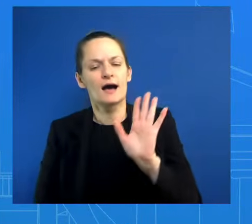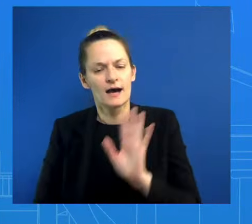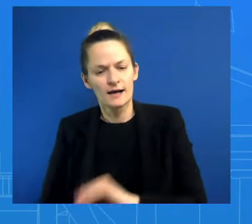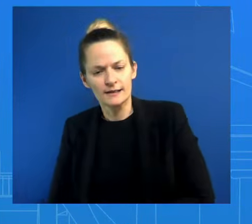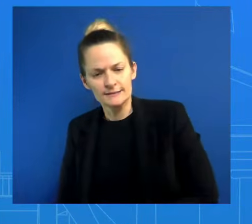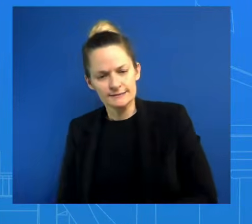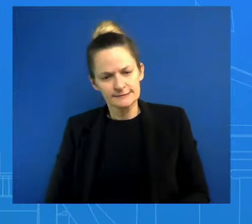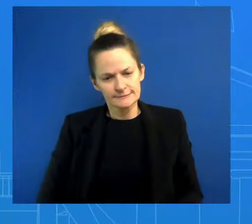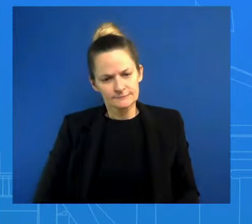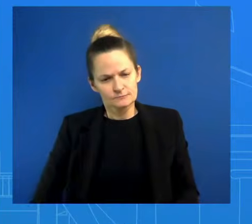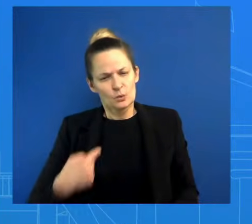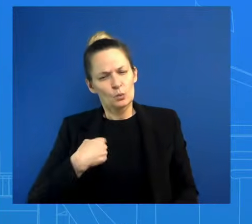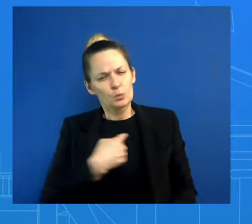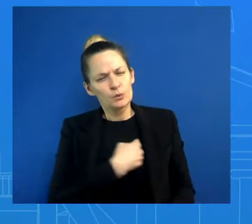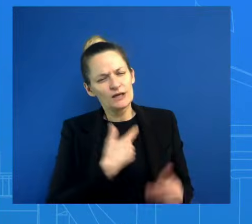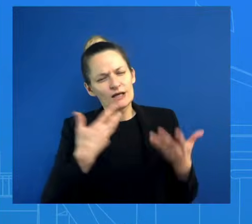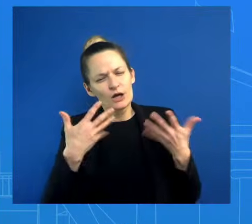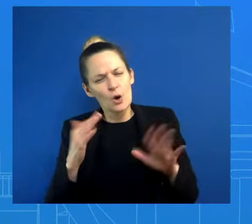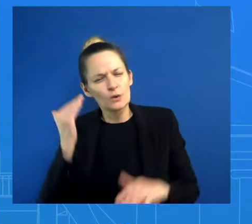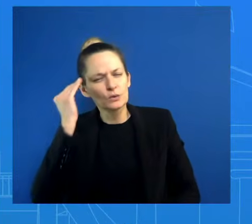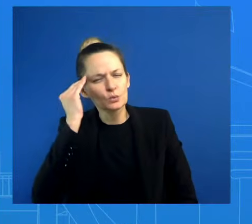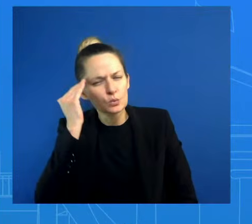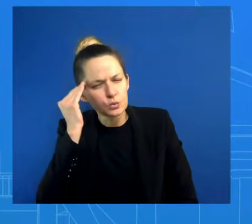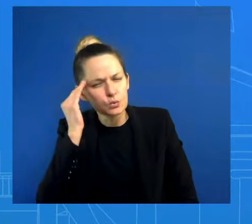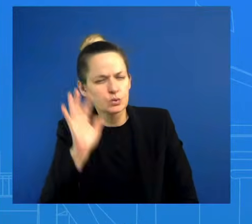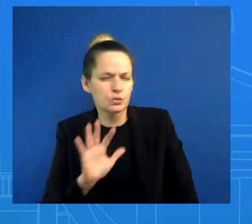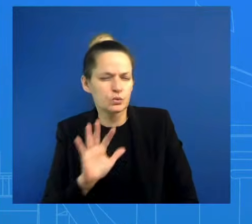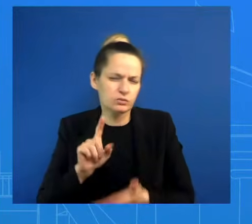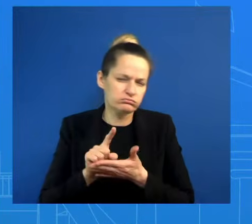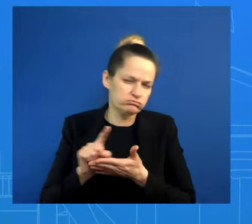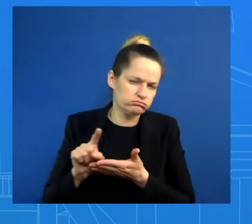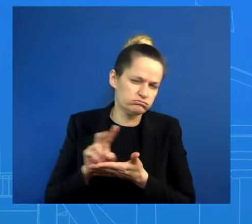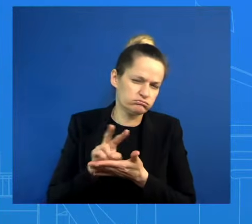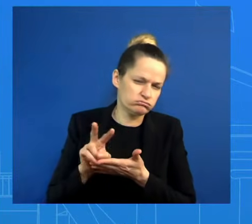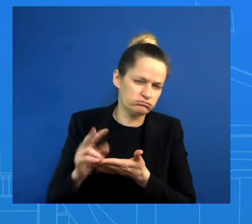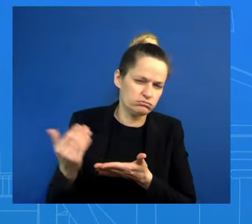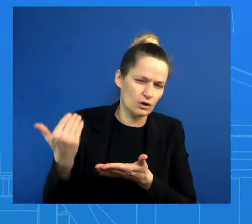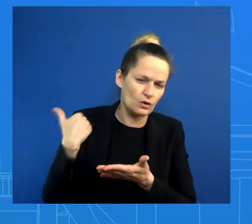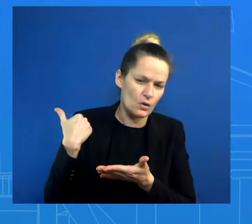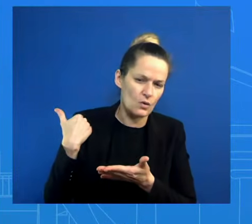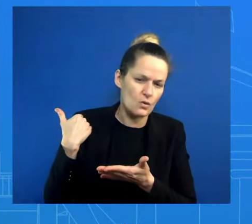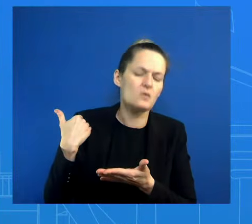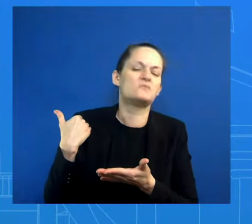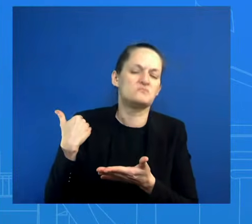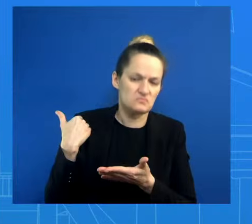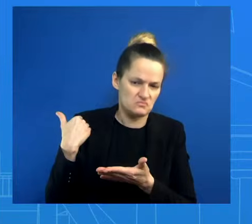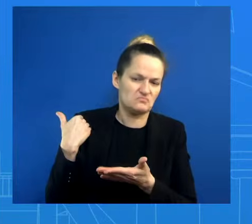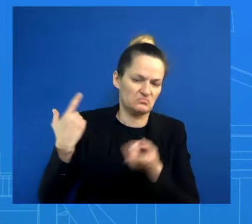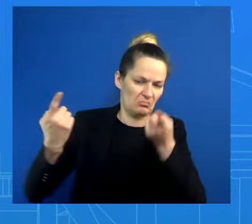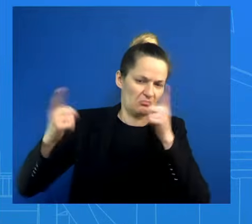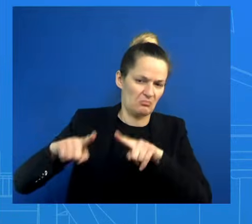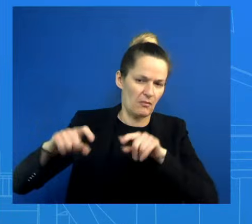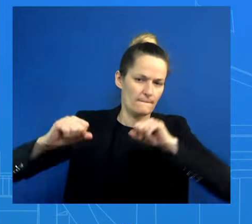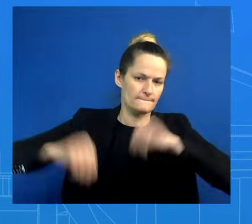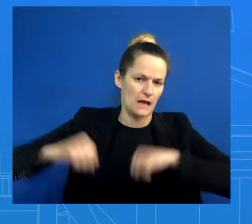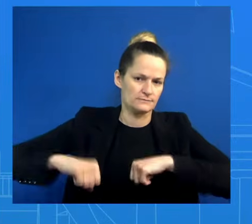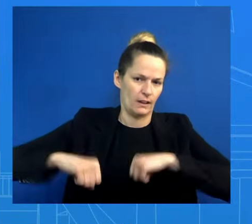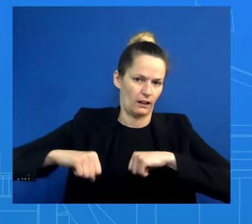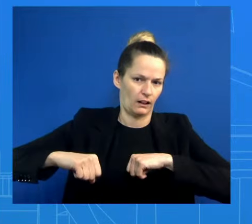that there was going to be a deal for Brittney Griner and that was what the Russians had presented to us.